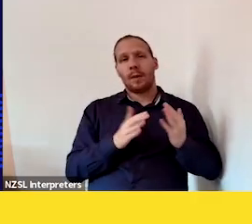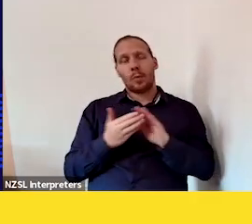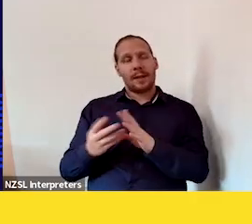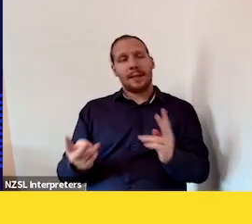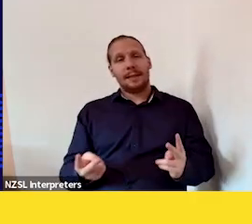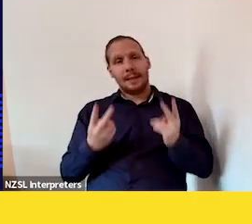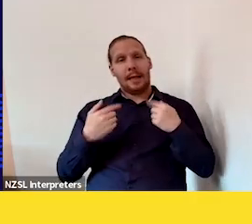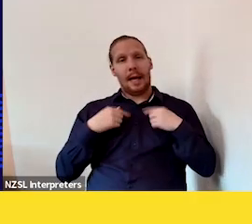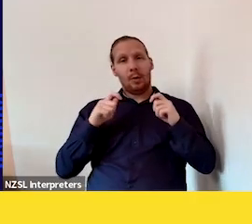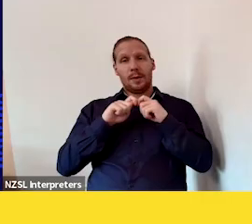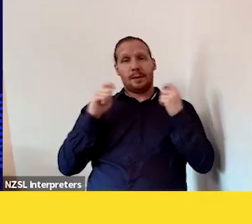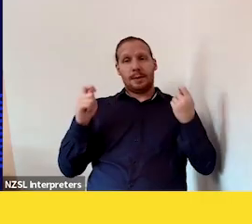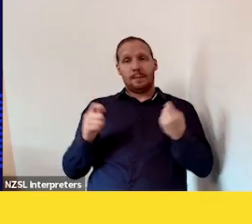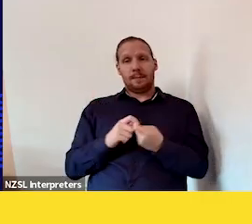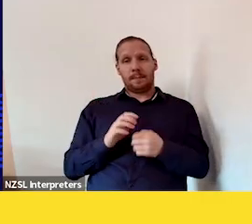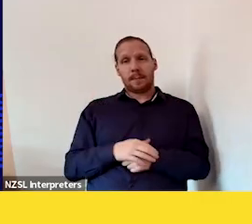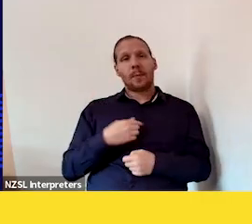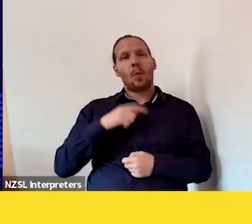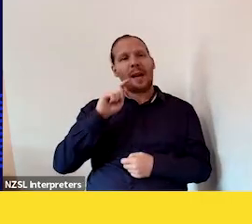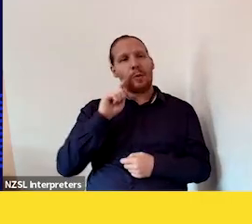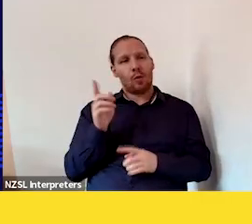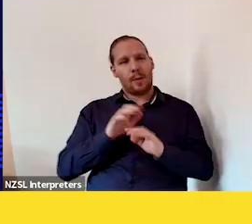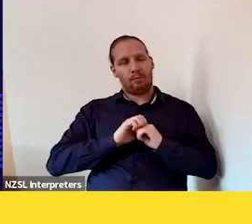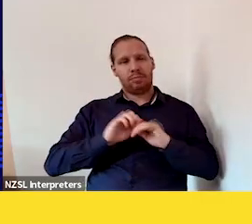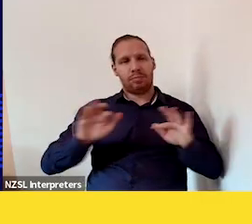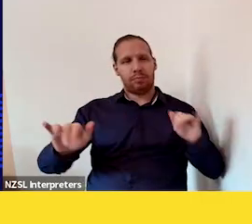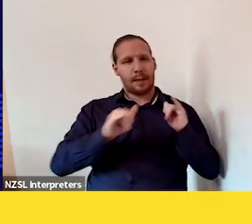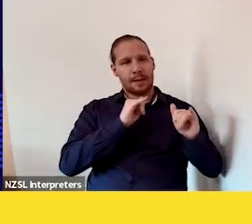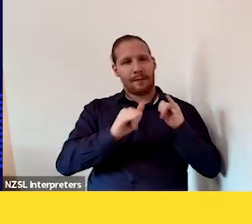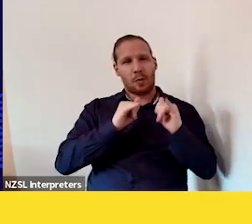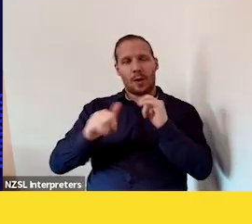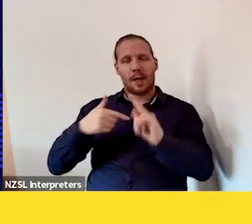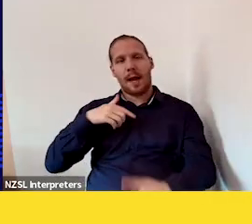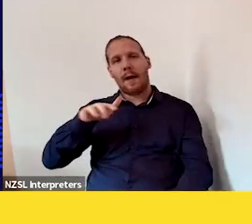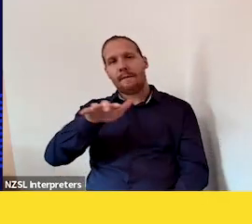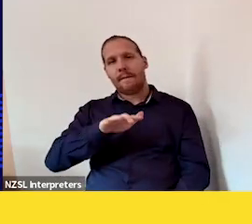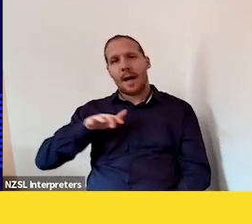team, we will be back at interviewing whanau. Growing up in New Zealand, participants for the 17 year